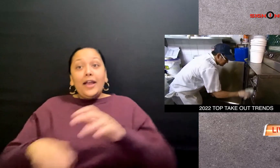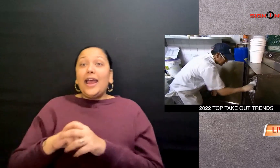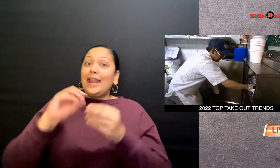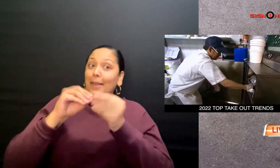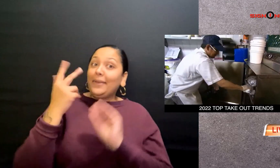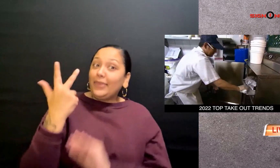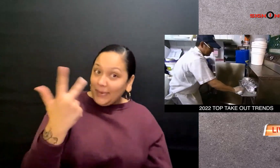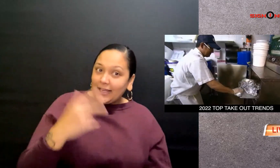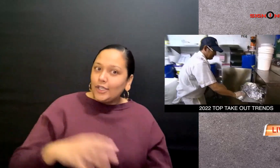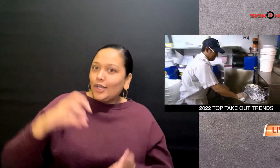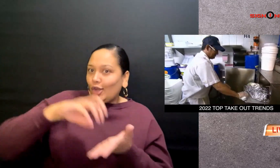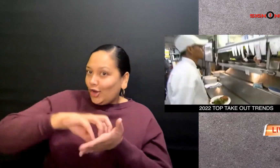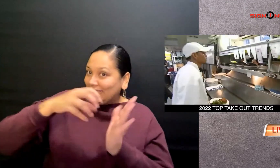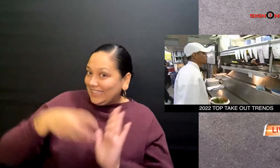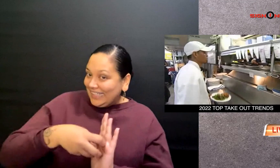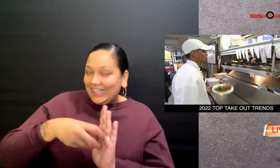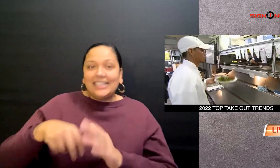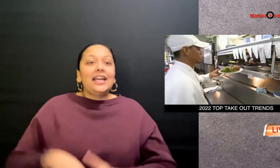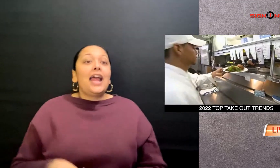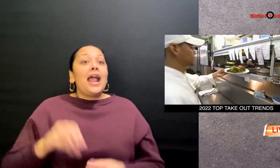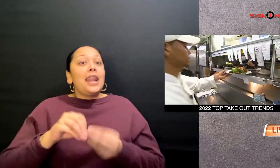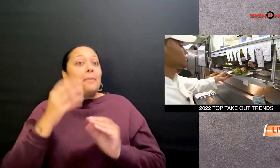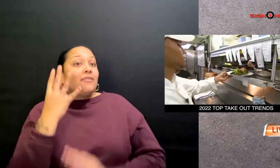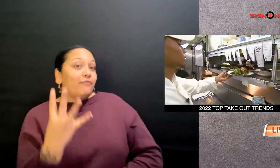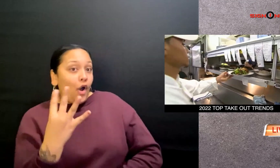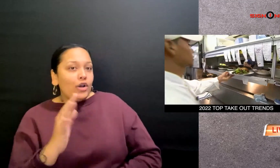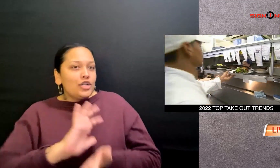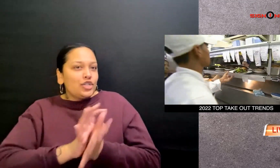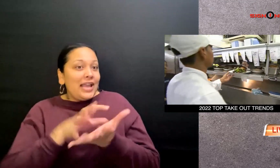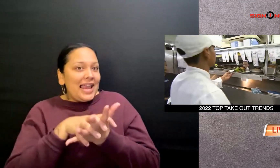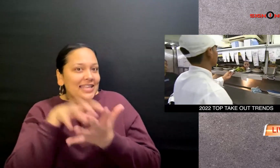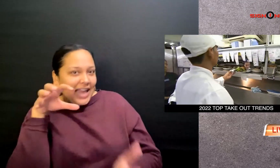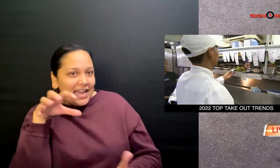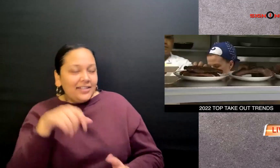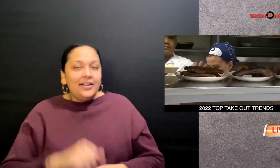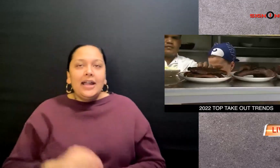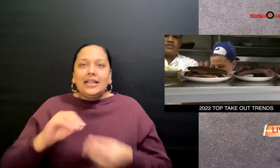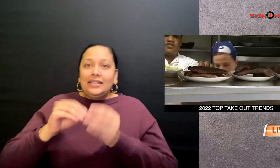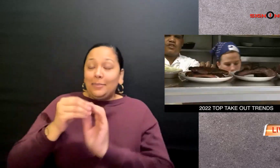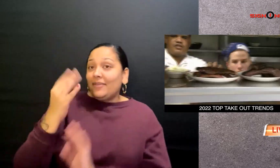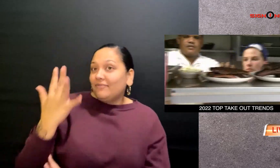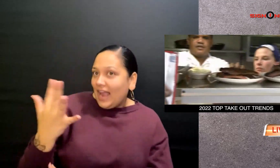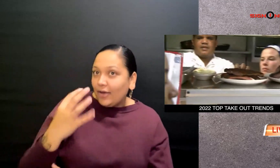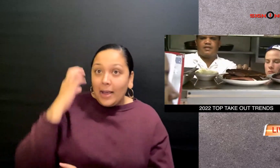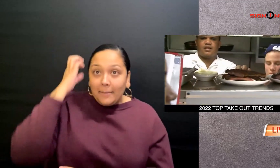followed by number three cookies number four cheesecake and number five brownies